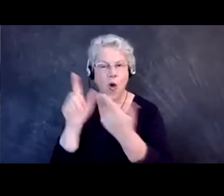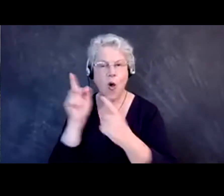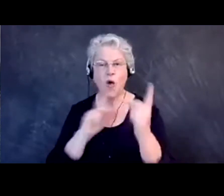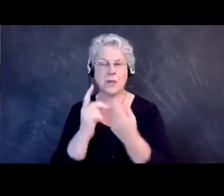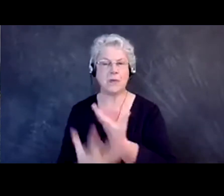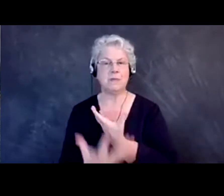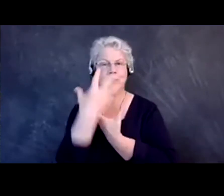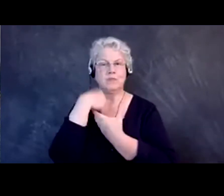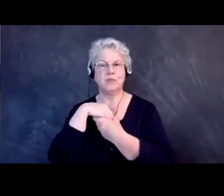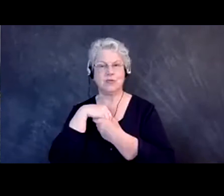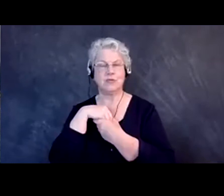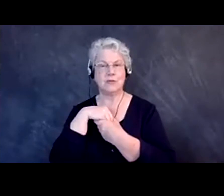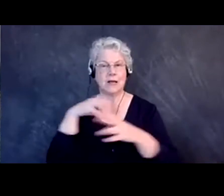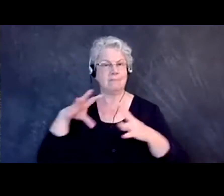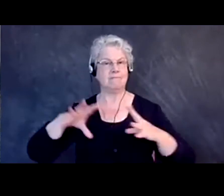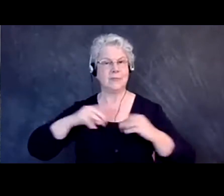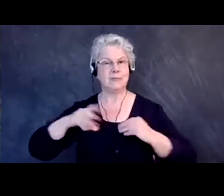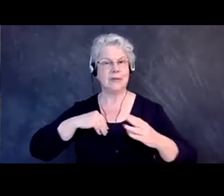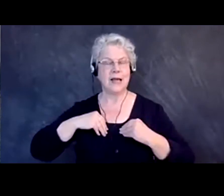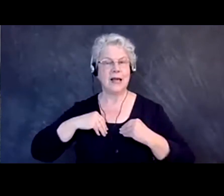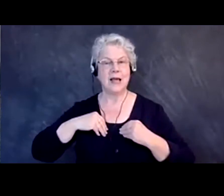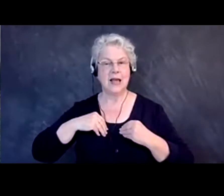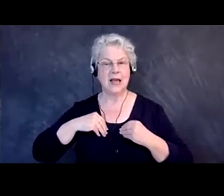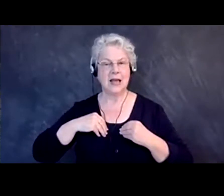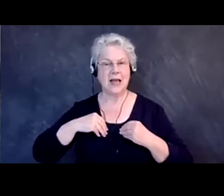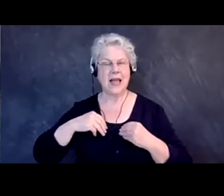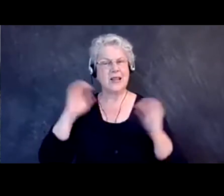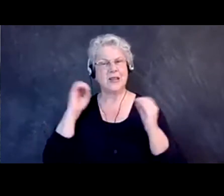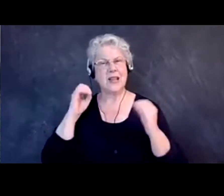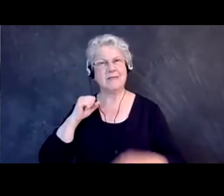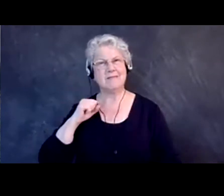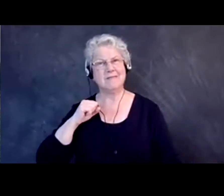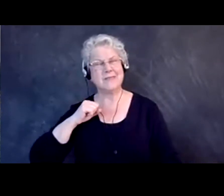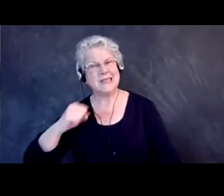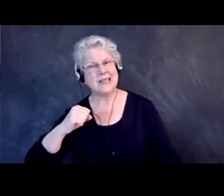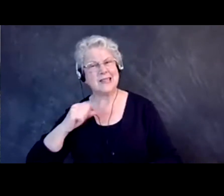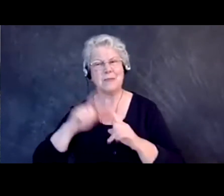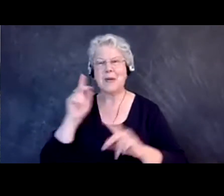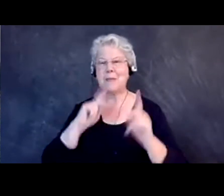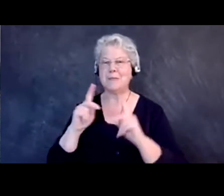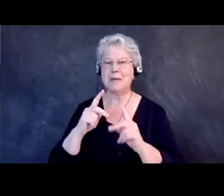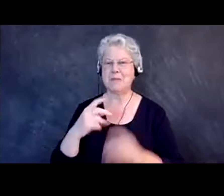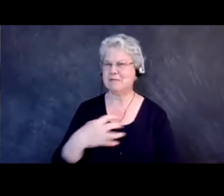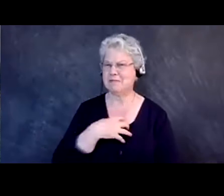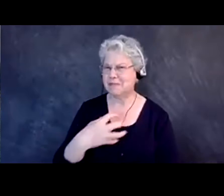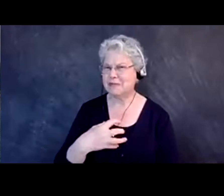wasn't - not saying that there's resistance, but people get compliant with where they're at and